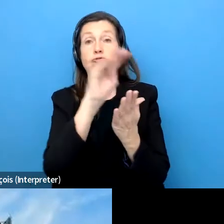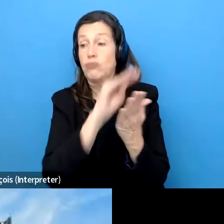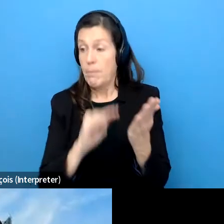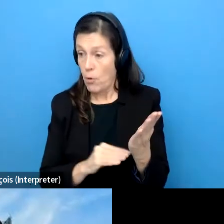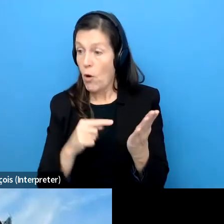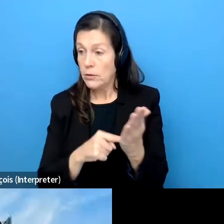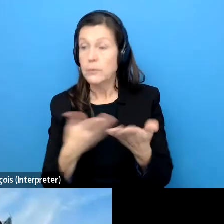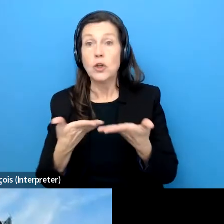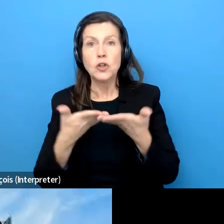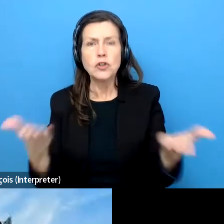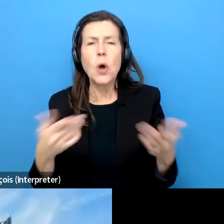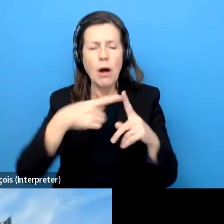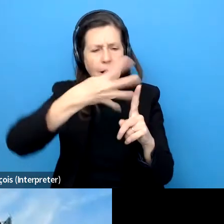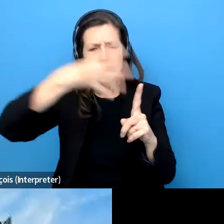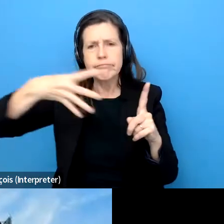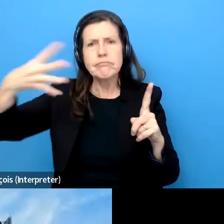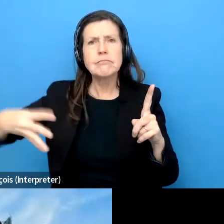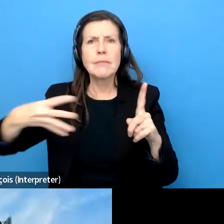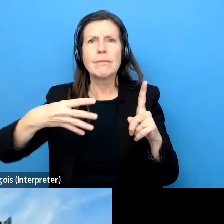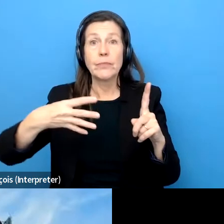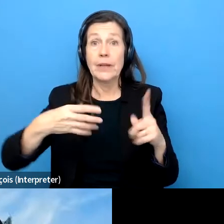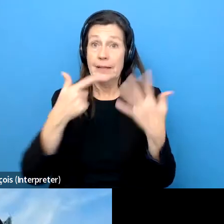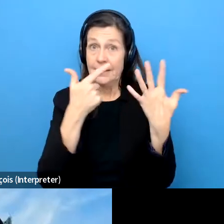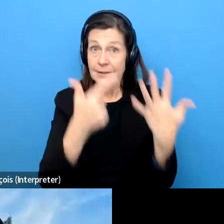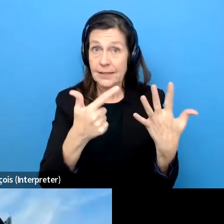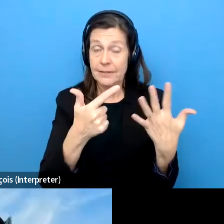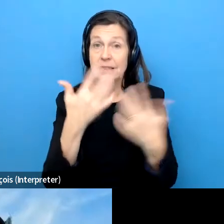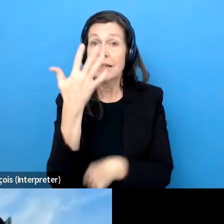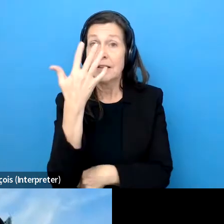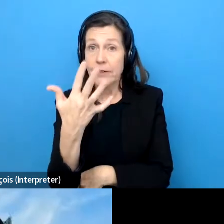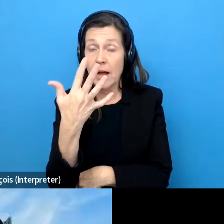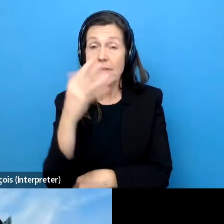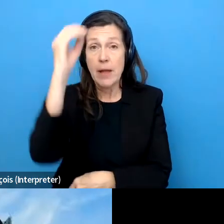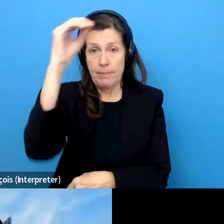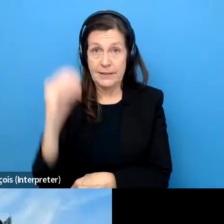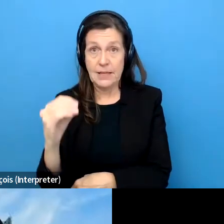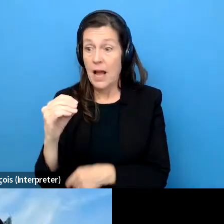that 75% of the victims of trafficking are women.